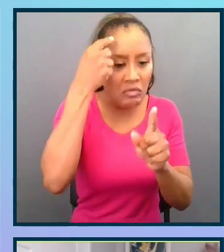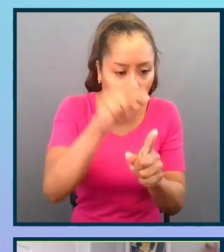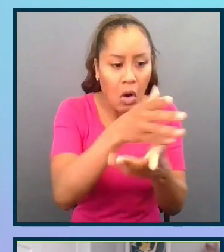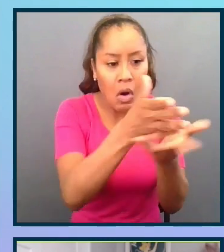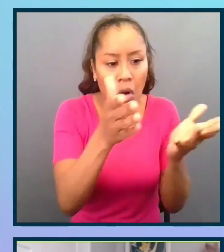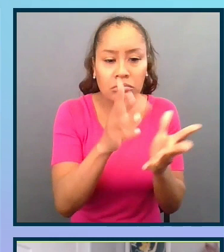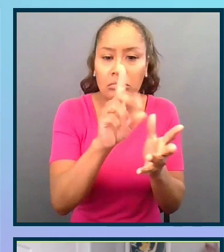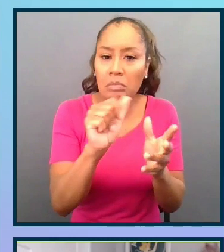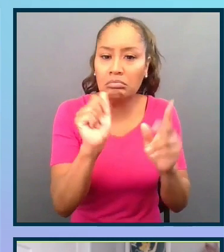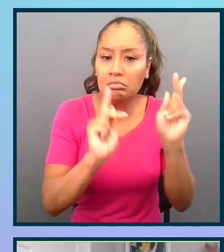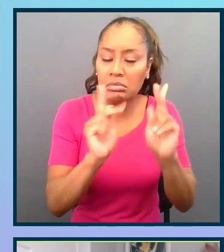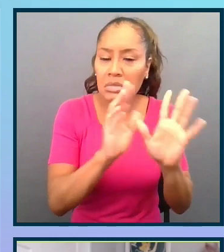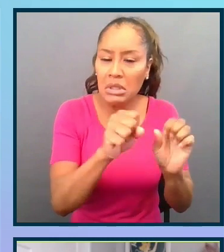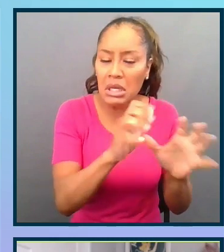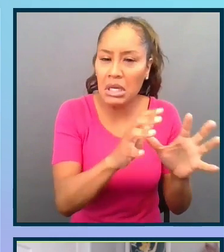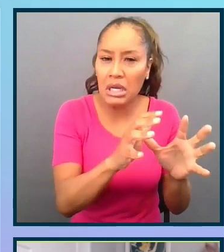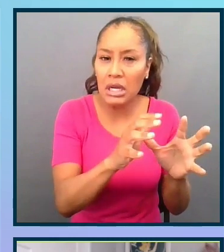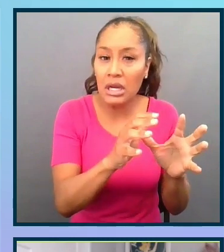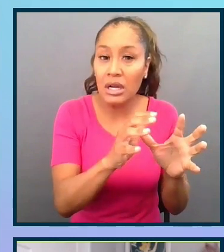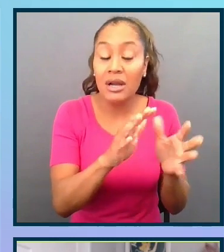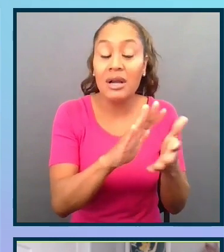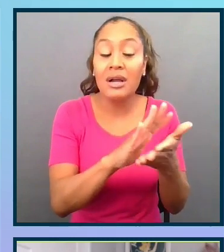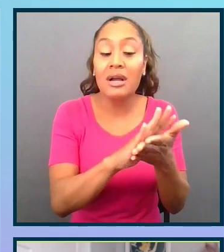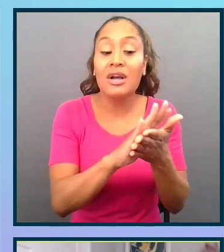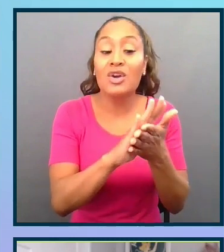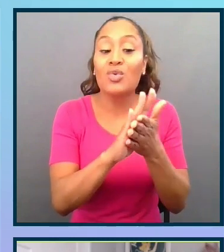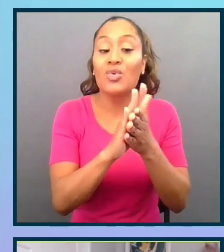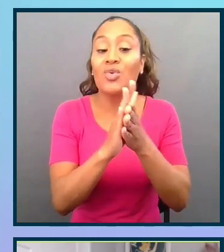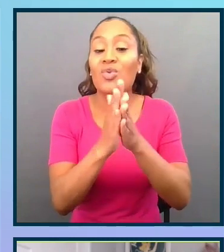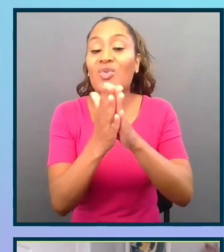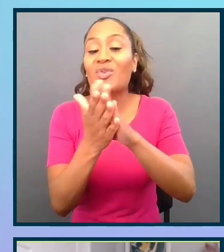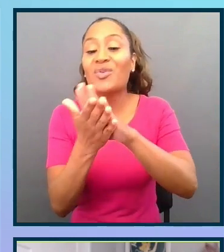These roles can turn into inclusive design roles,